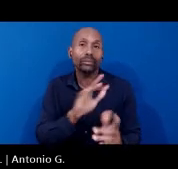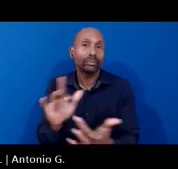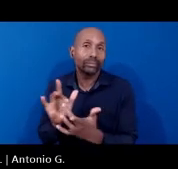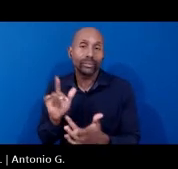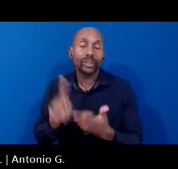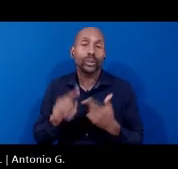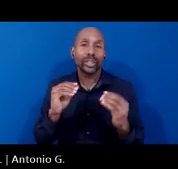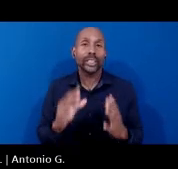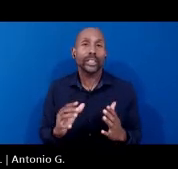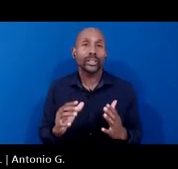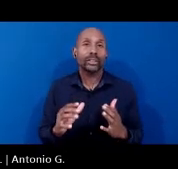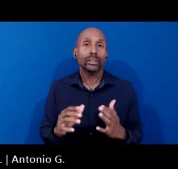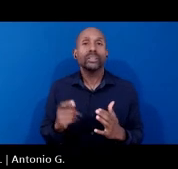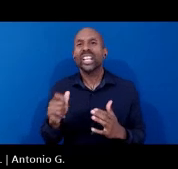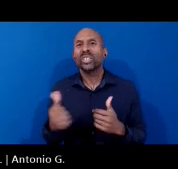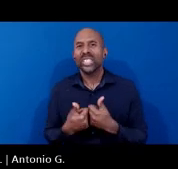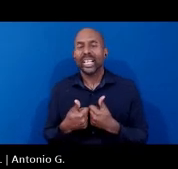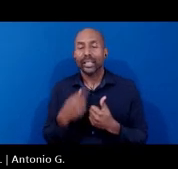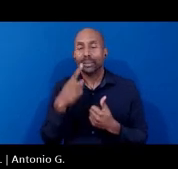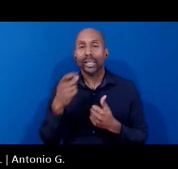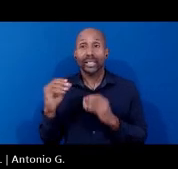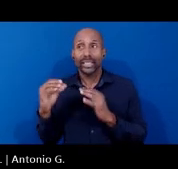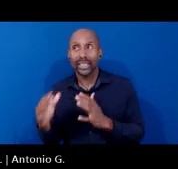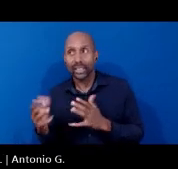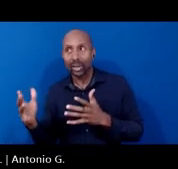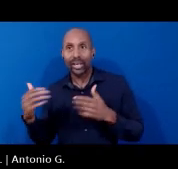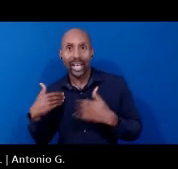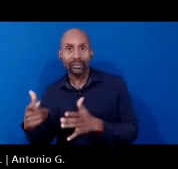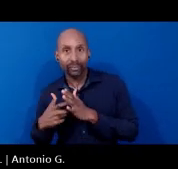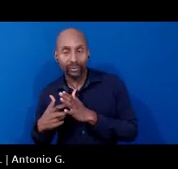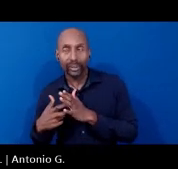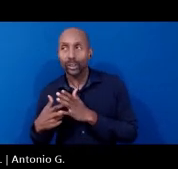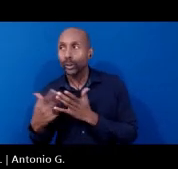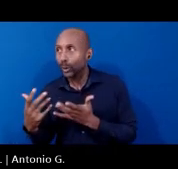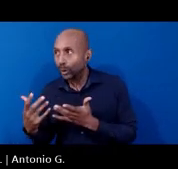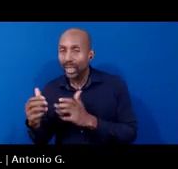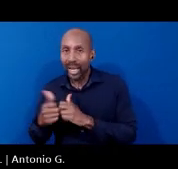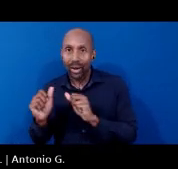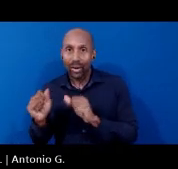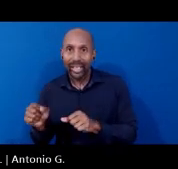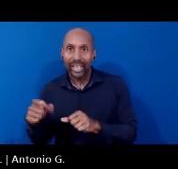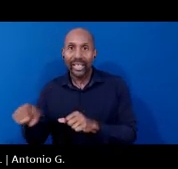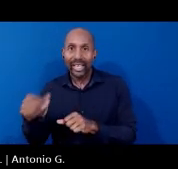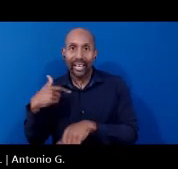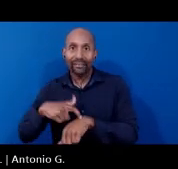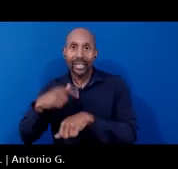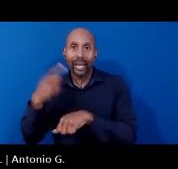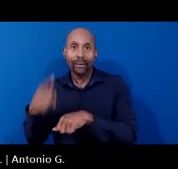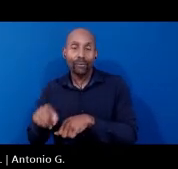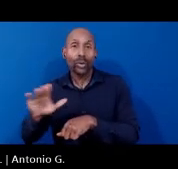know, how do they make time for this, their own professional growth and to create that spark of joy?